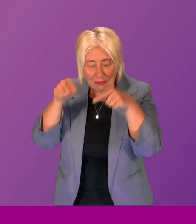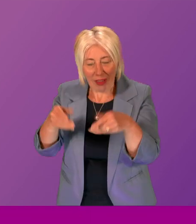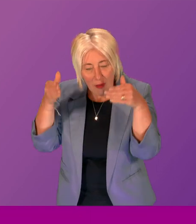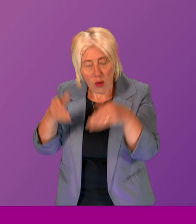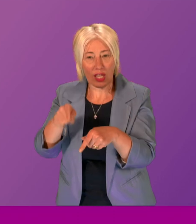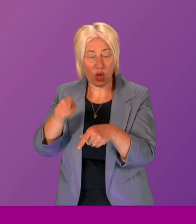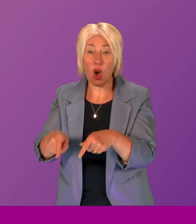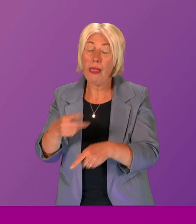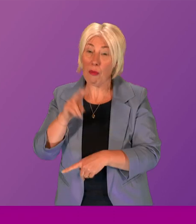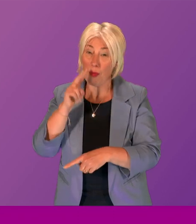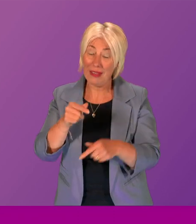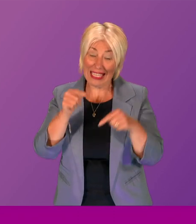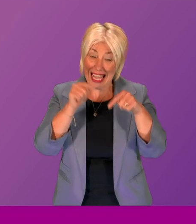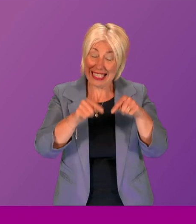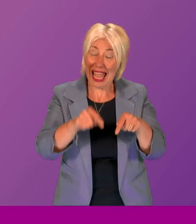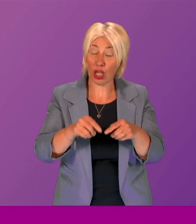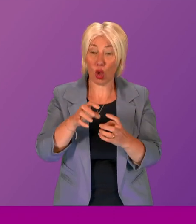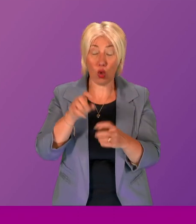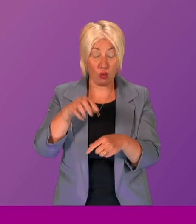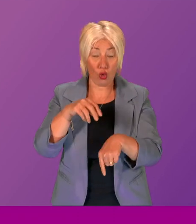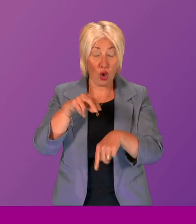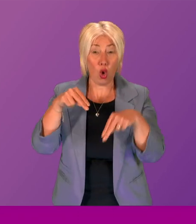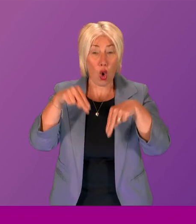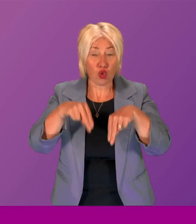we have seen attacks on people; dogs have been killed; armed police have